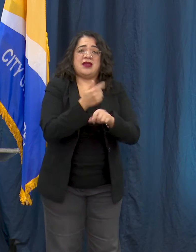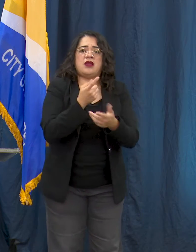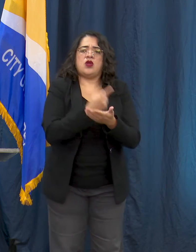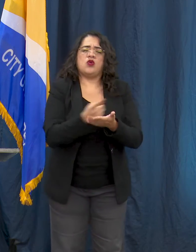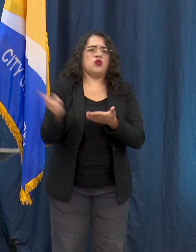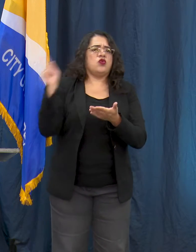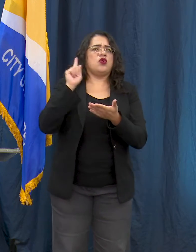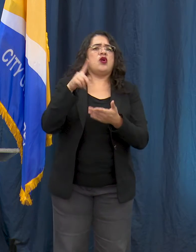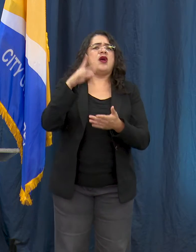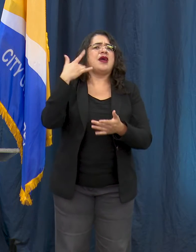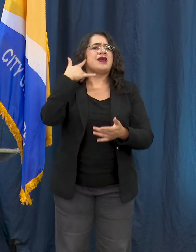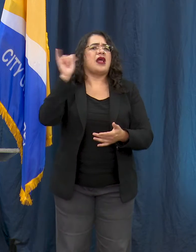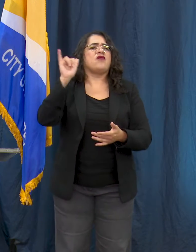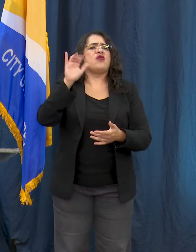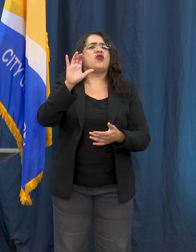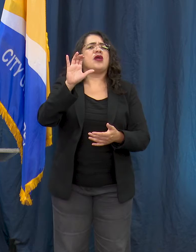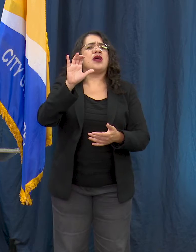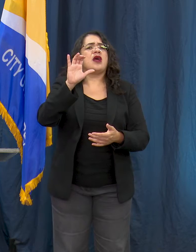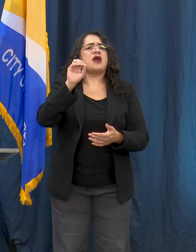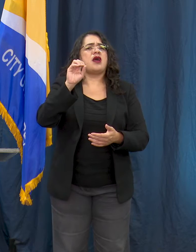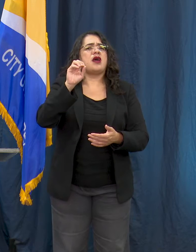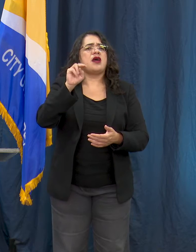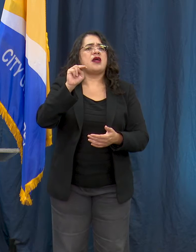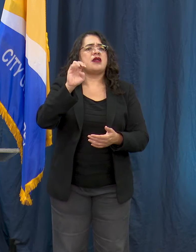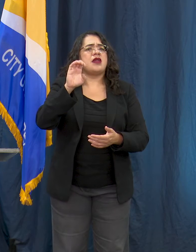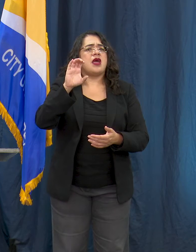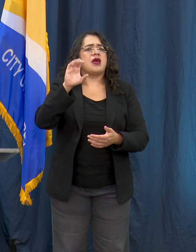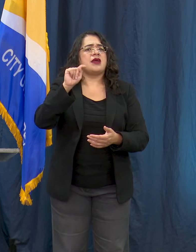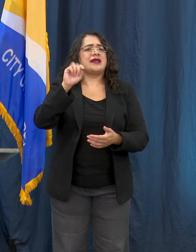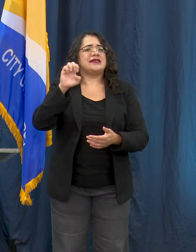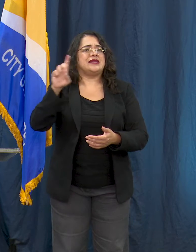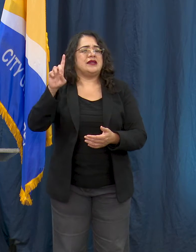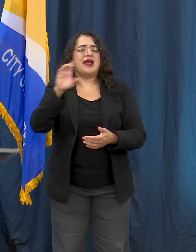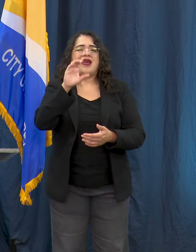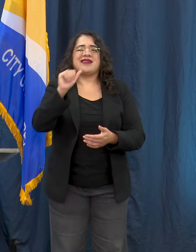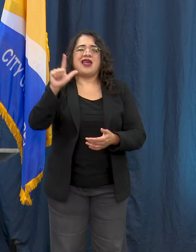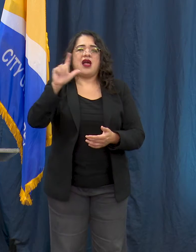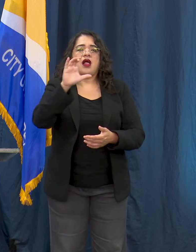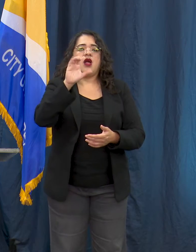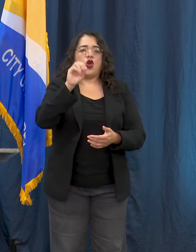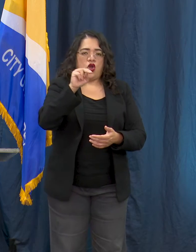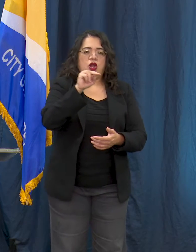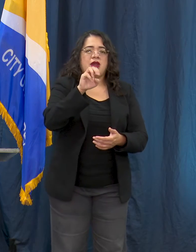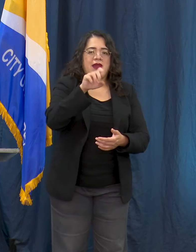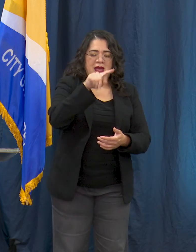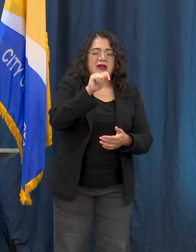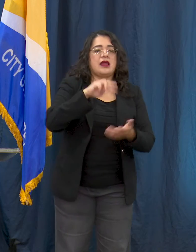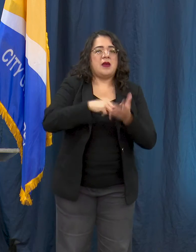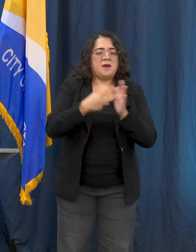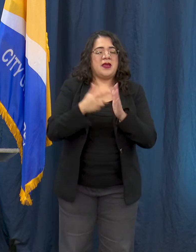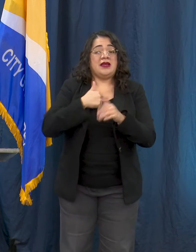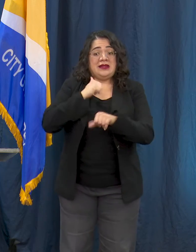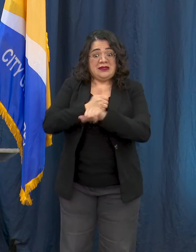This is called California Connected or otherwise known as CalConnect. We are gradually onboarding reassigned city staff to start